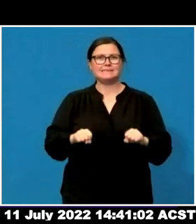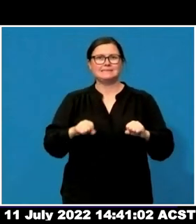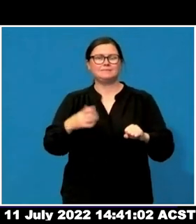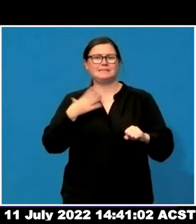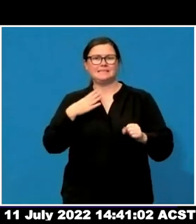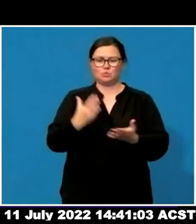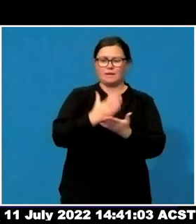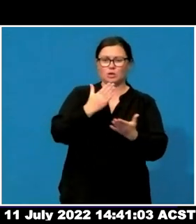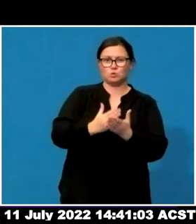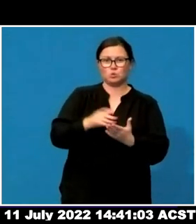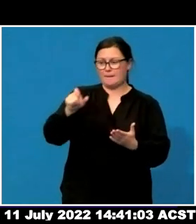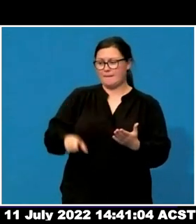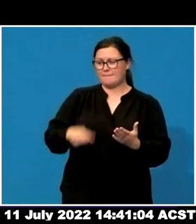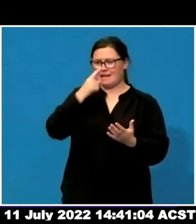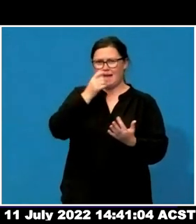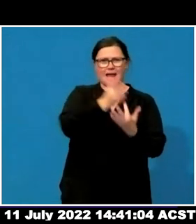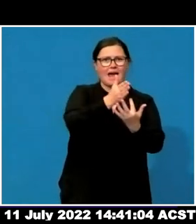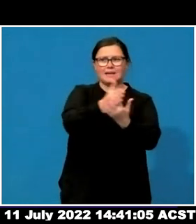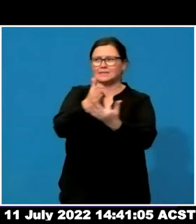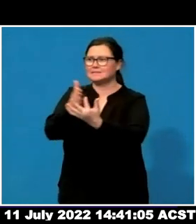need, and they need to be able to get it from a trusted point.